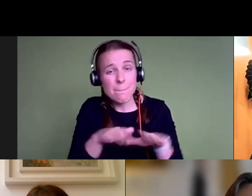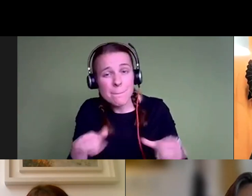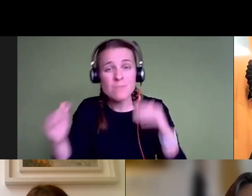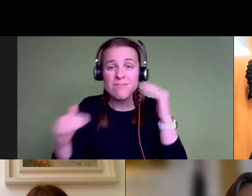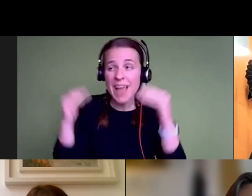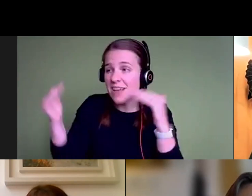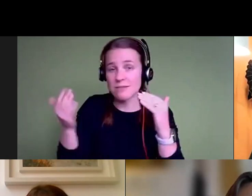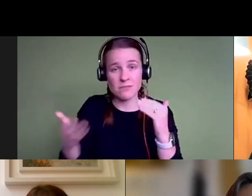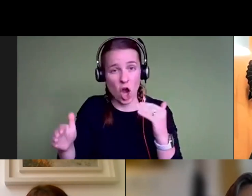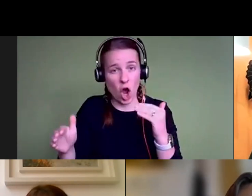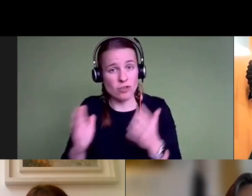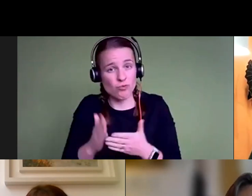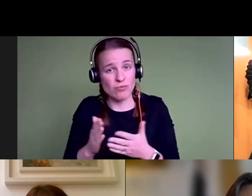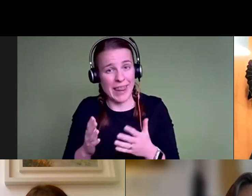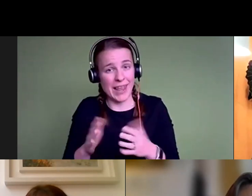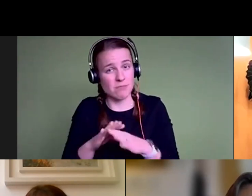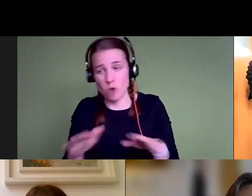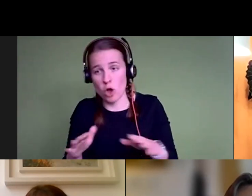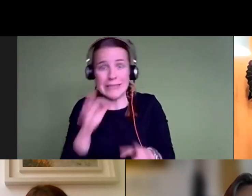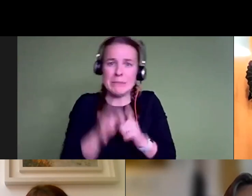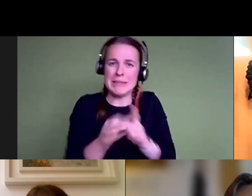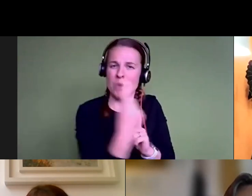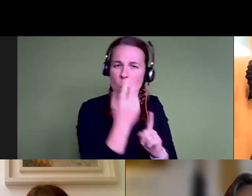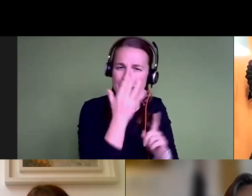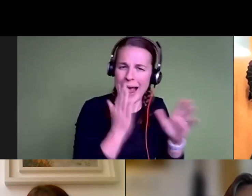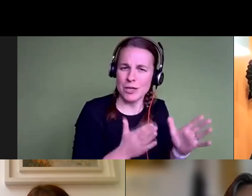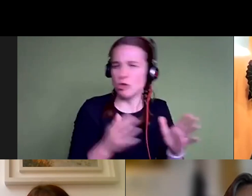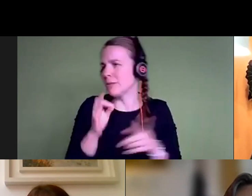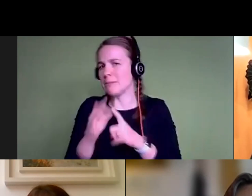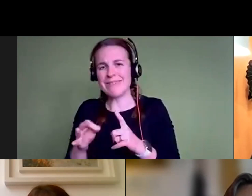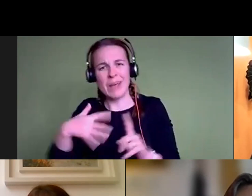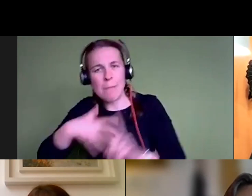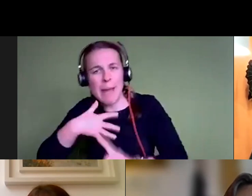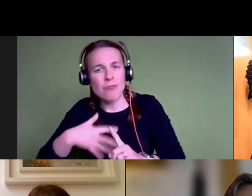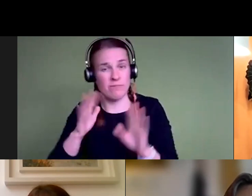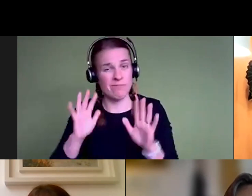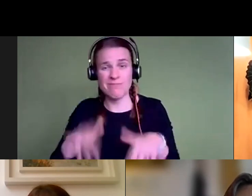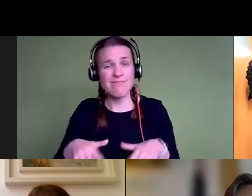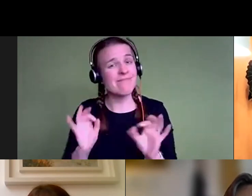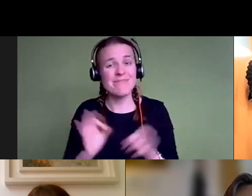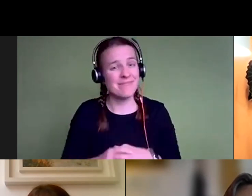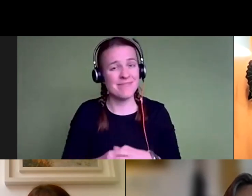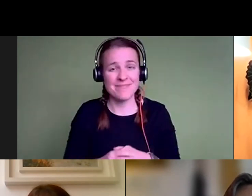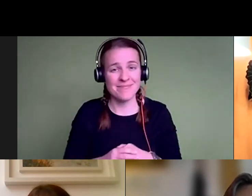that should not be edible, it isn't in reach. Other than that, no. The garden, as I say, does not discriminate